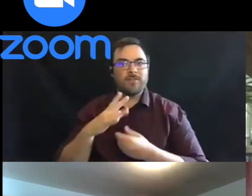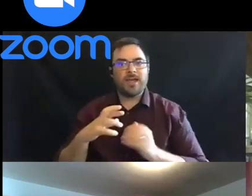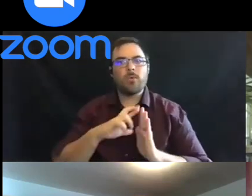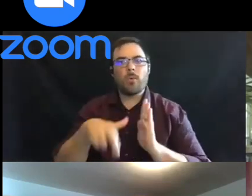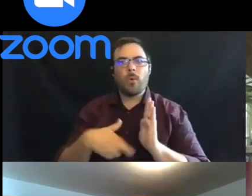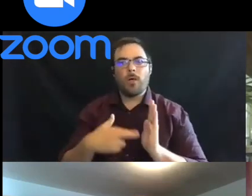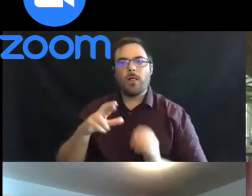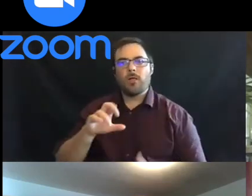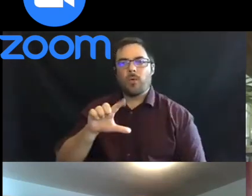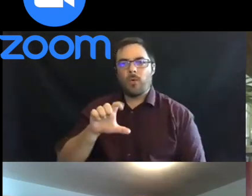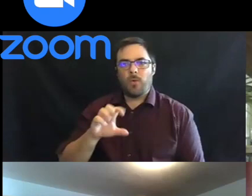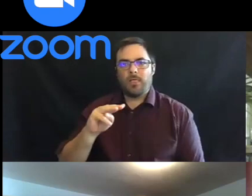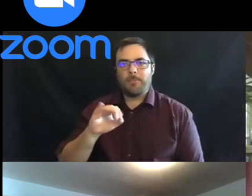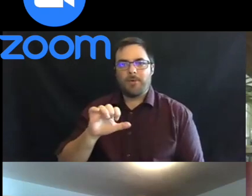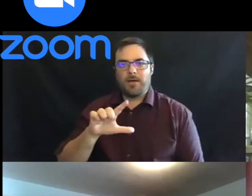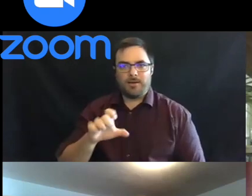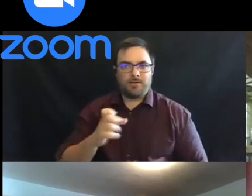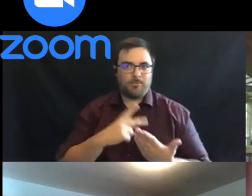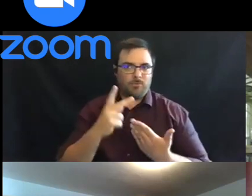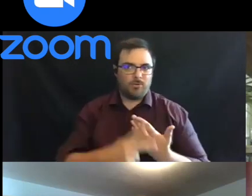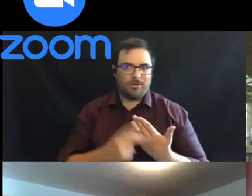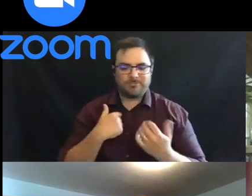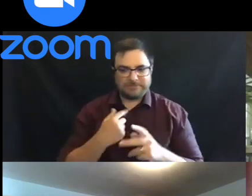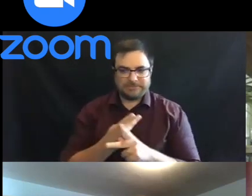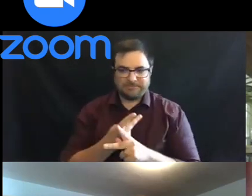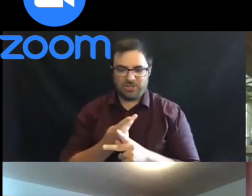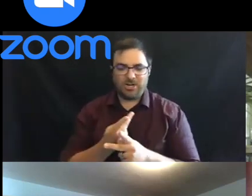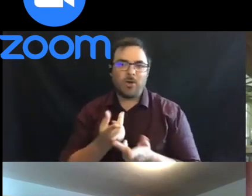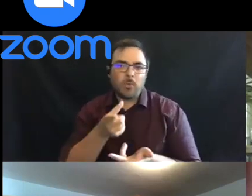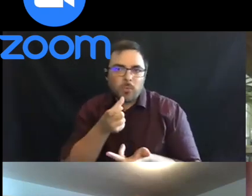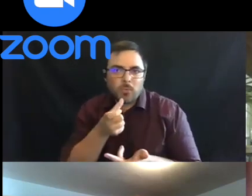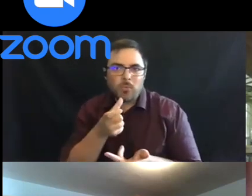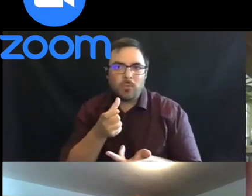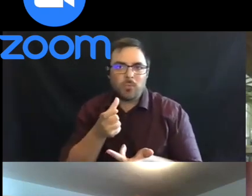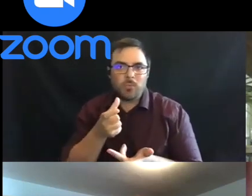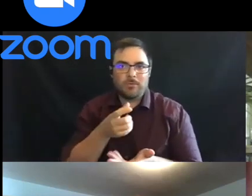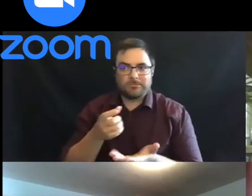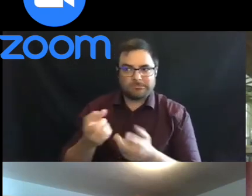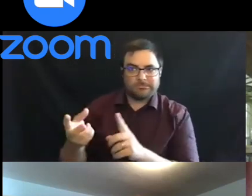We're just still trying to figure out who our people are get them into our system so that